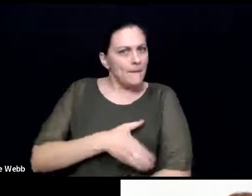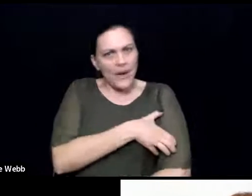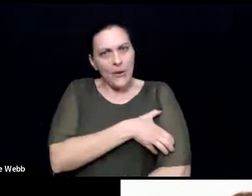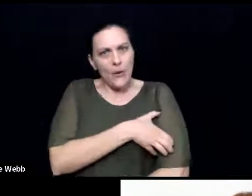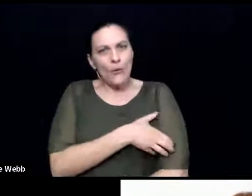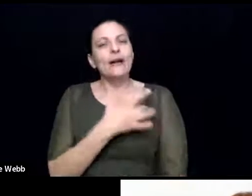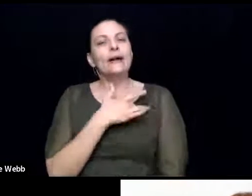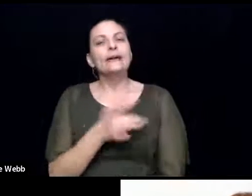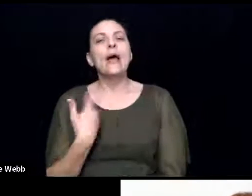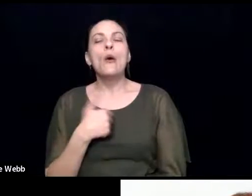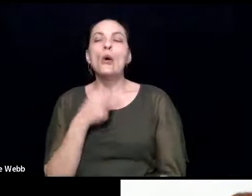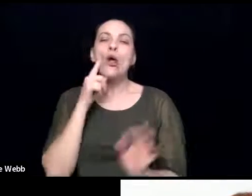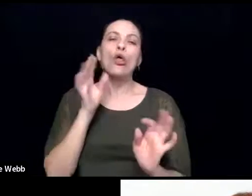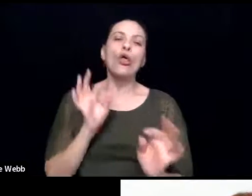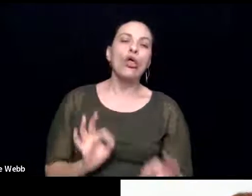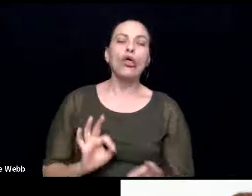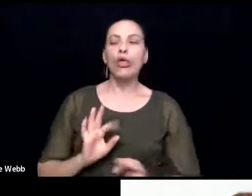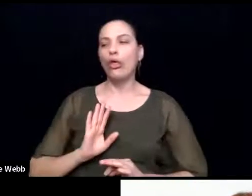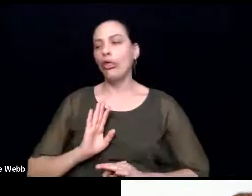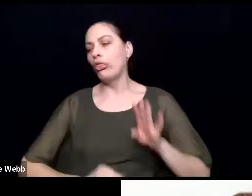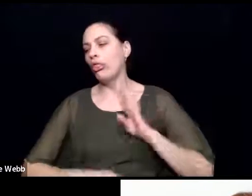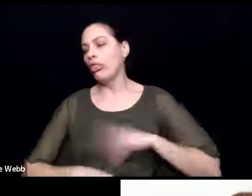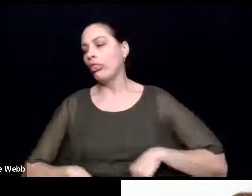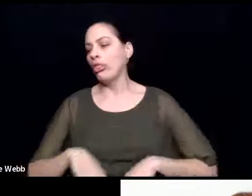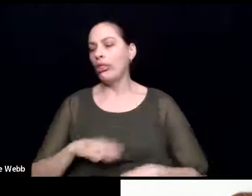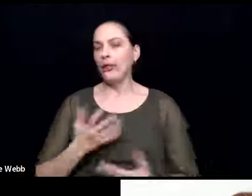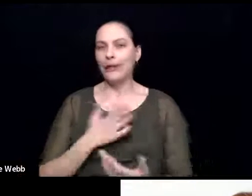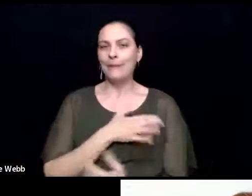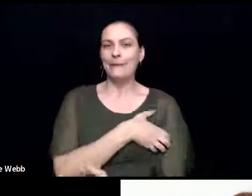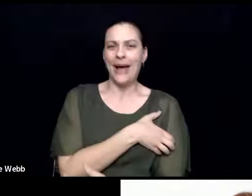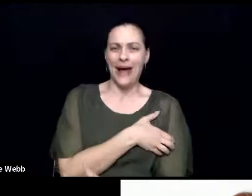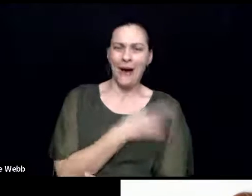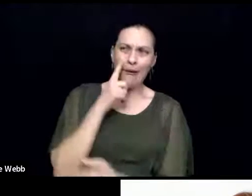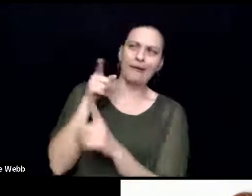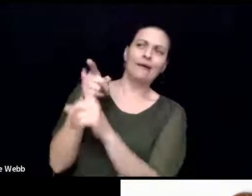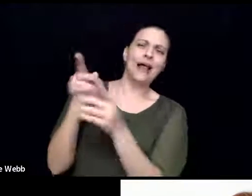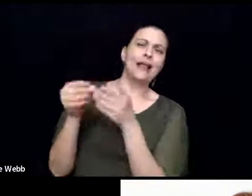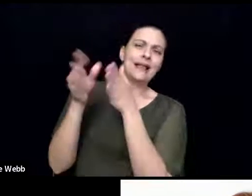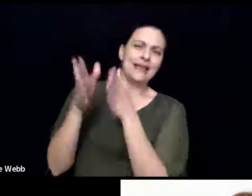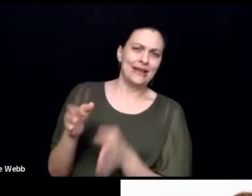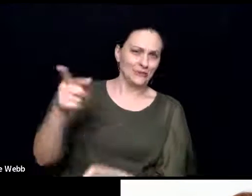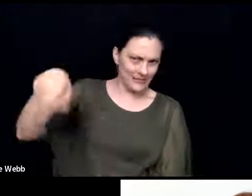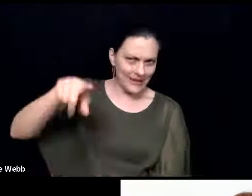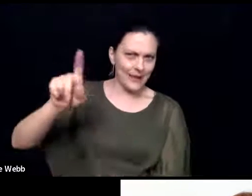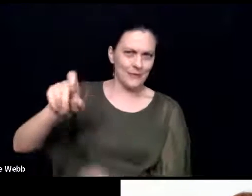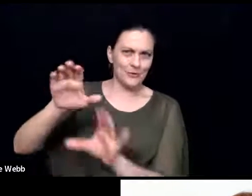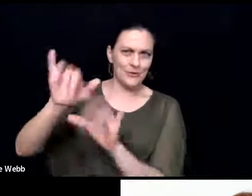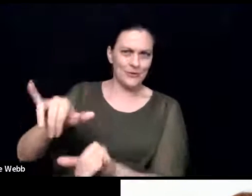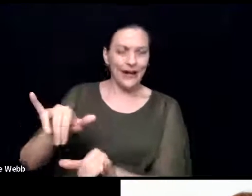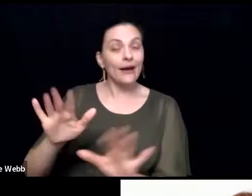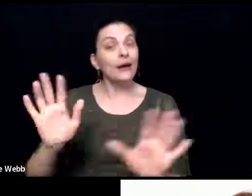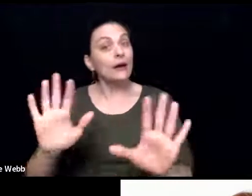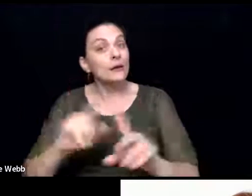the leadership but when we are in an organization or higher ed I have seen it is a higher up and